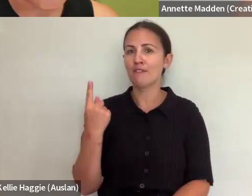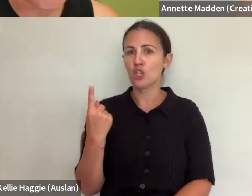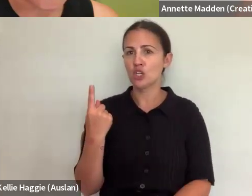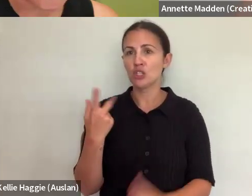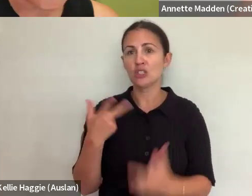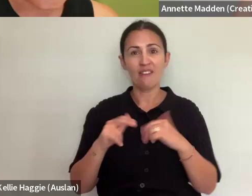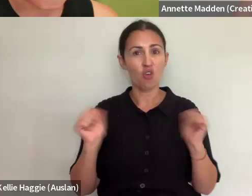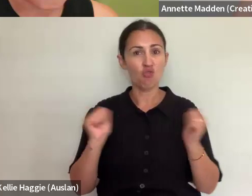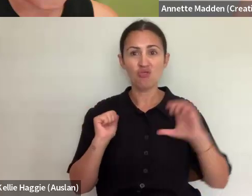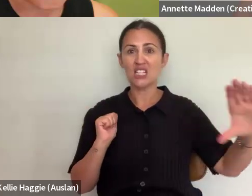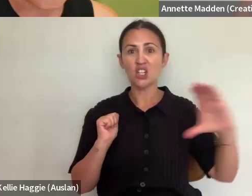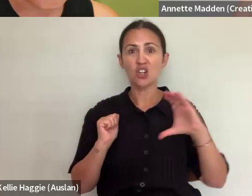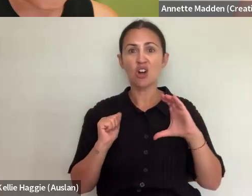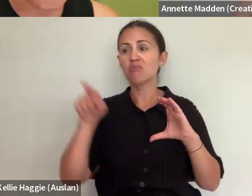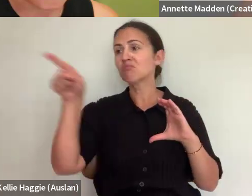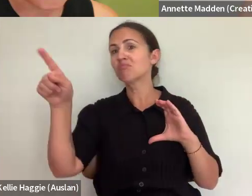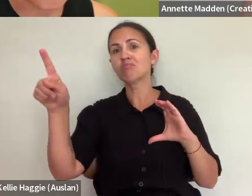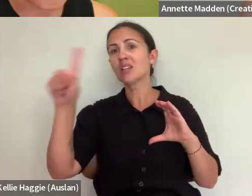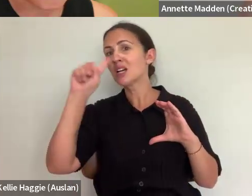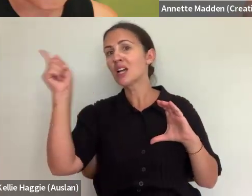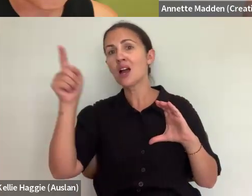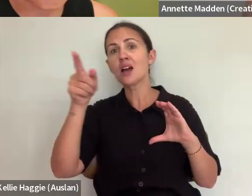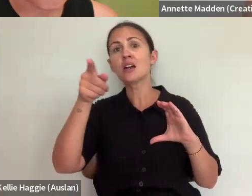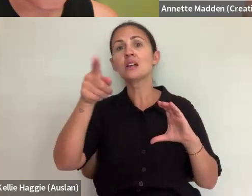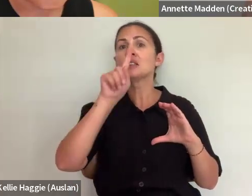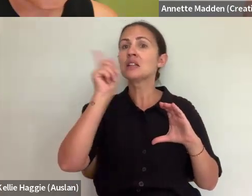example things like the international program, they always have guidelines around